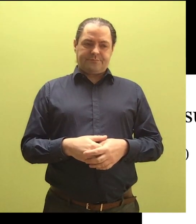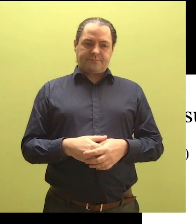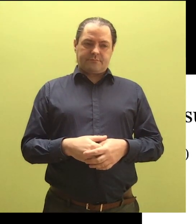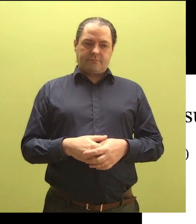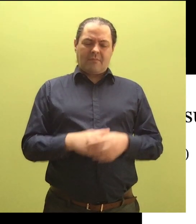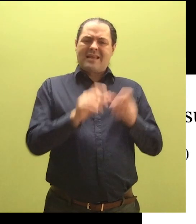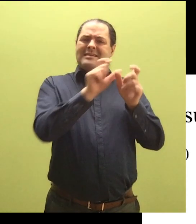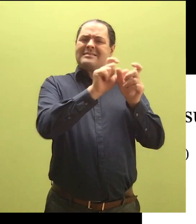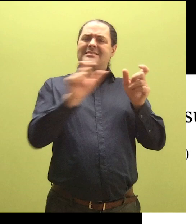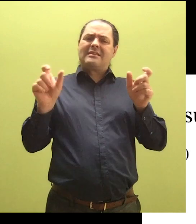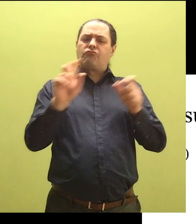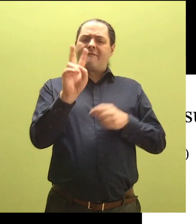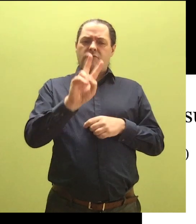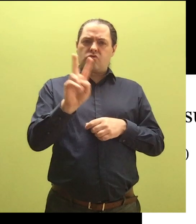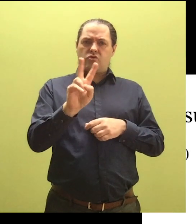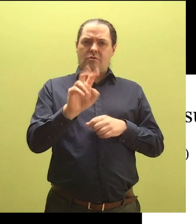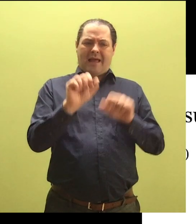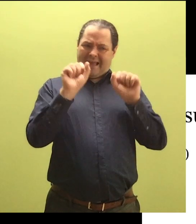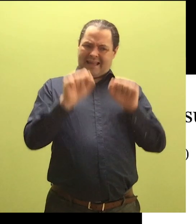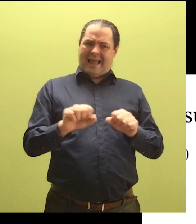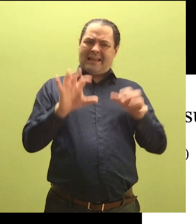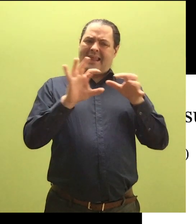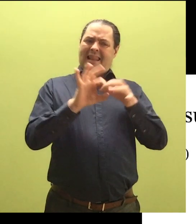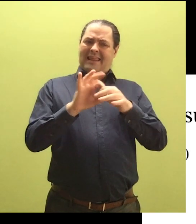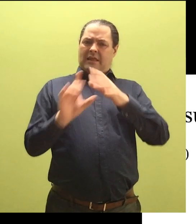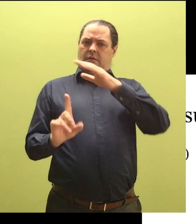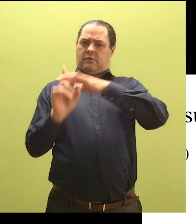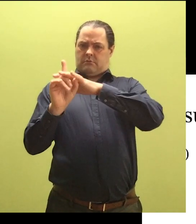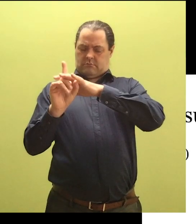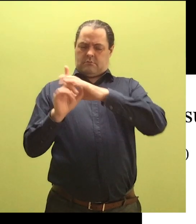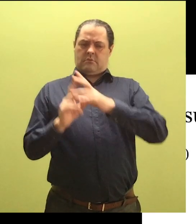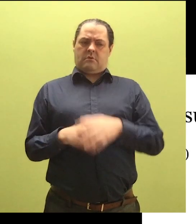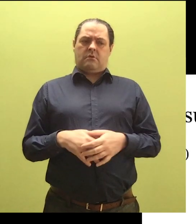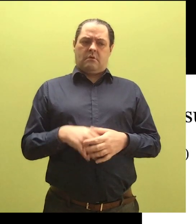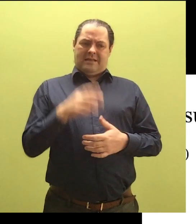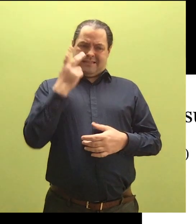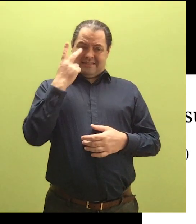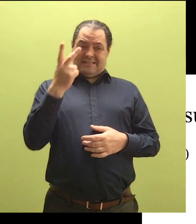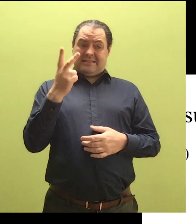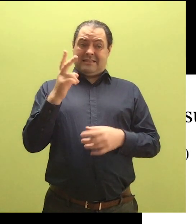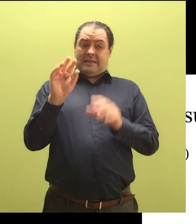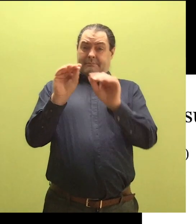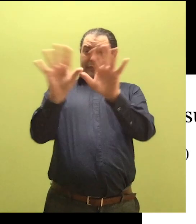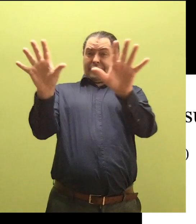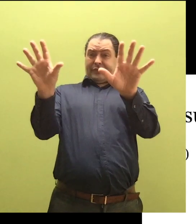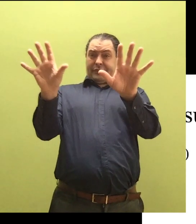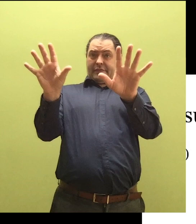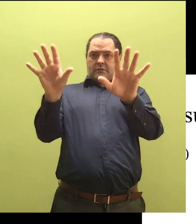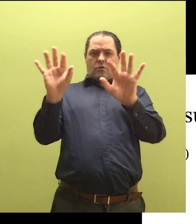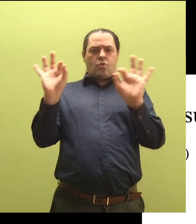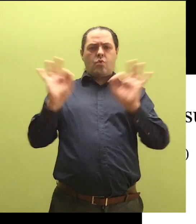verb constructions can also accur with inchoative clauses. As an example, the glass breaks by itself, there is no causer.